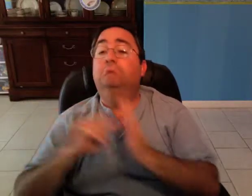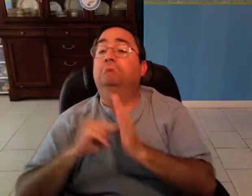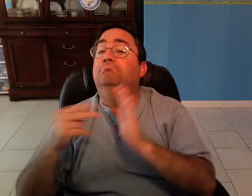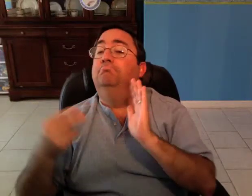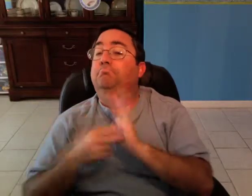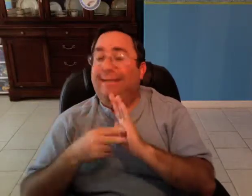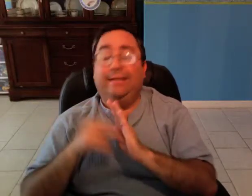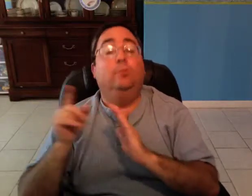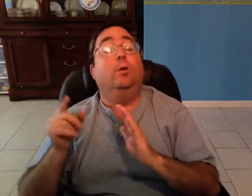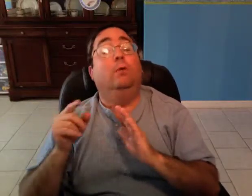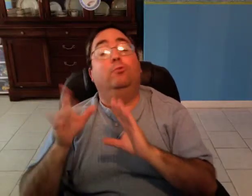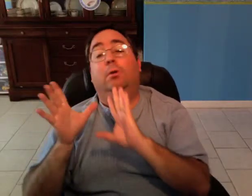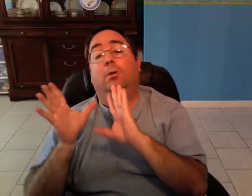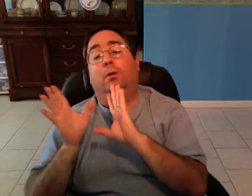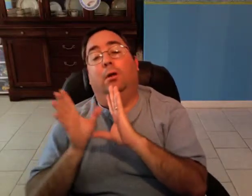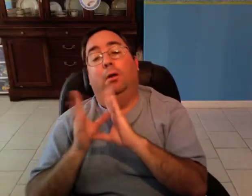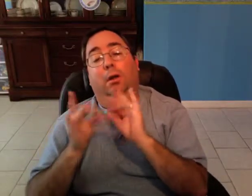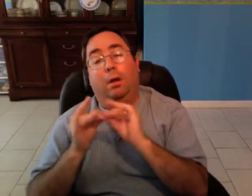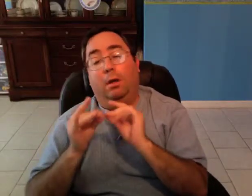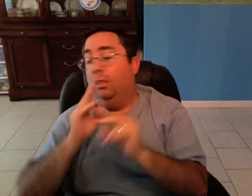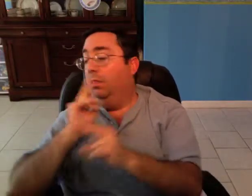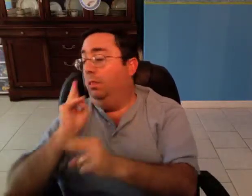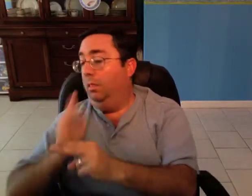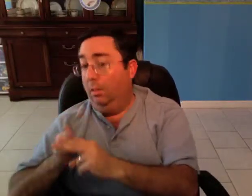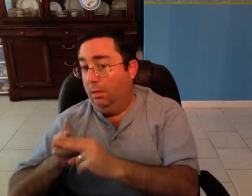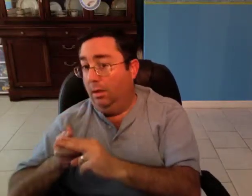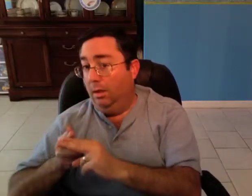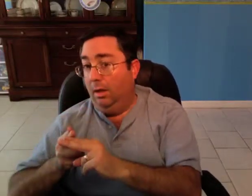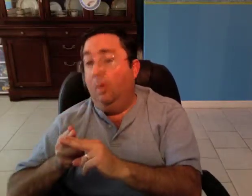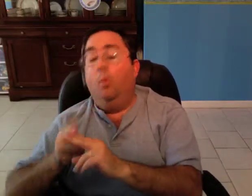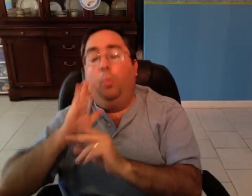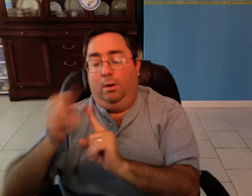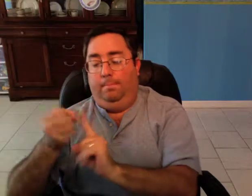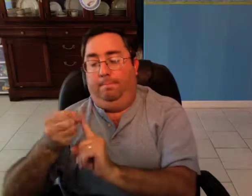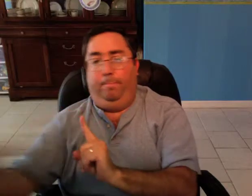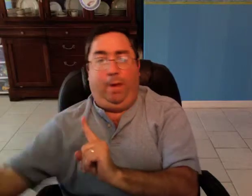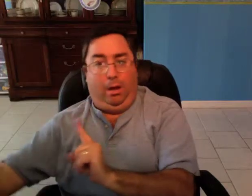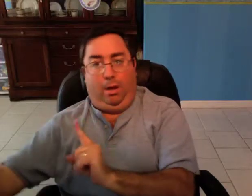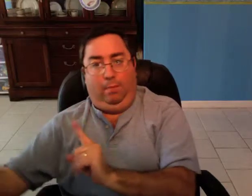that ideas and concepts are often expanded upon by the speaker.